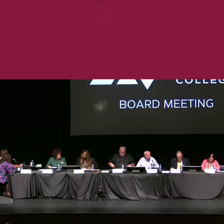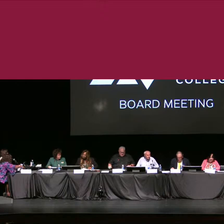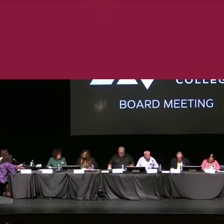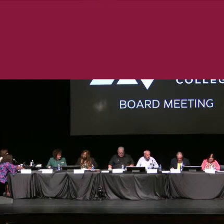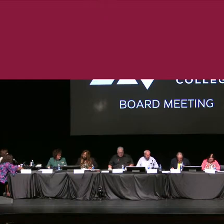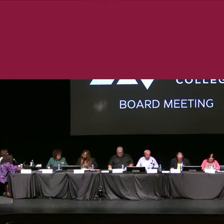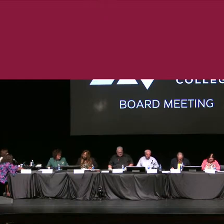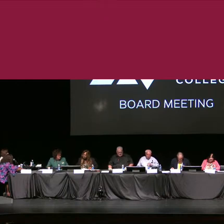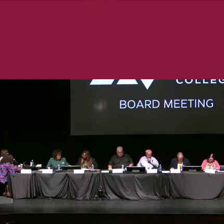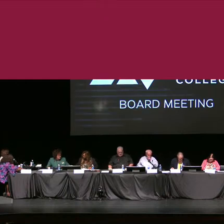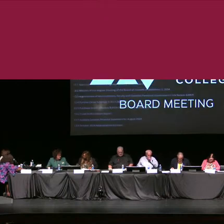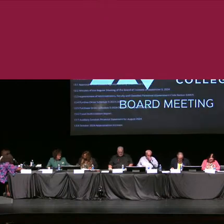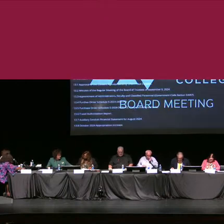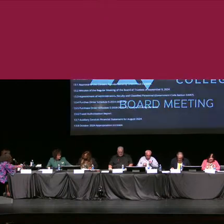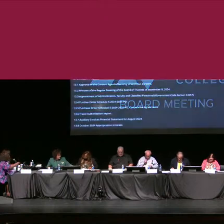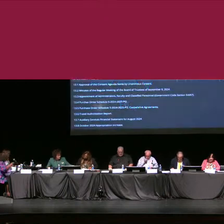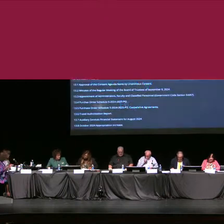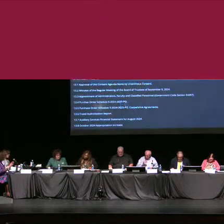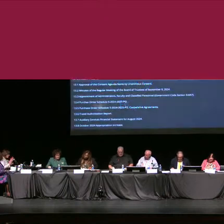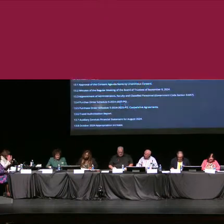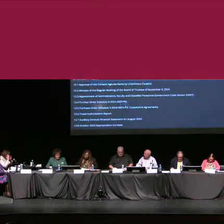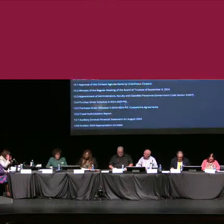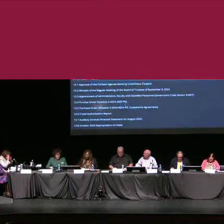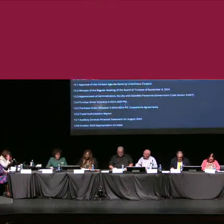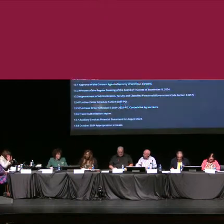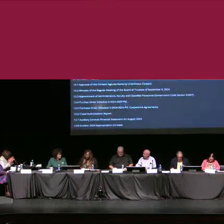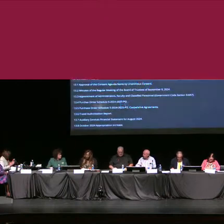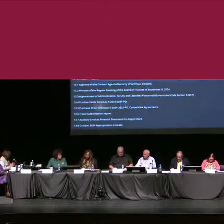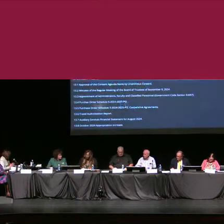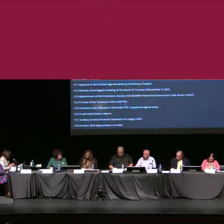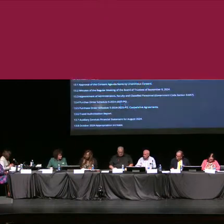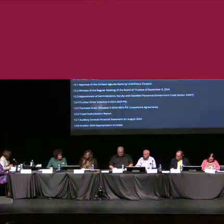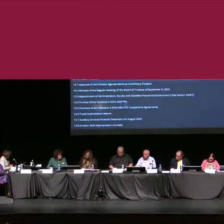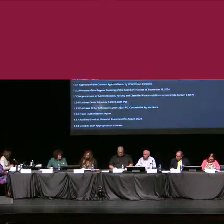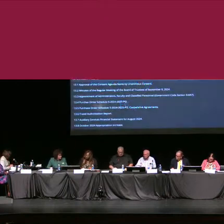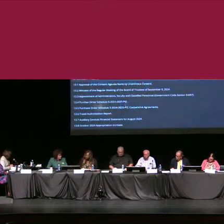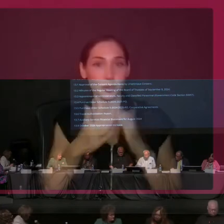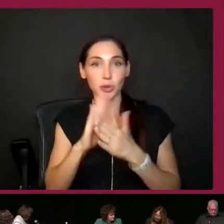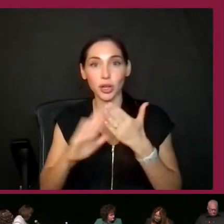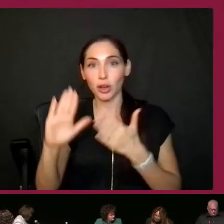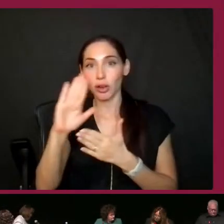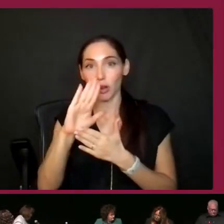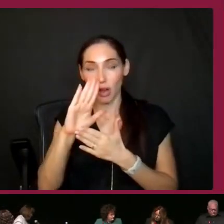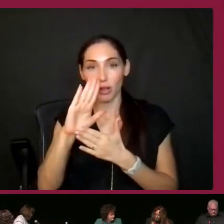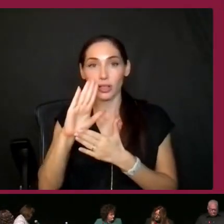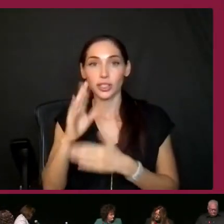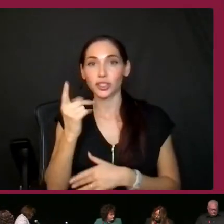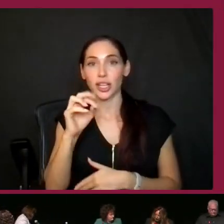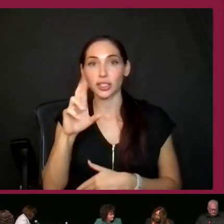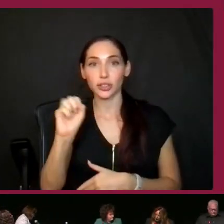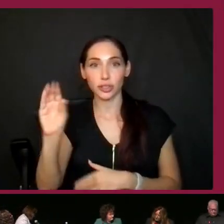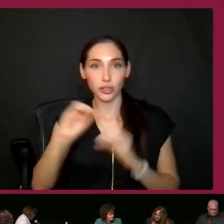nominees. The California Community College Chancellor's Office has